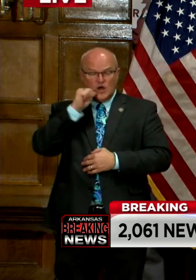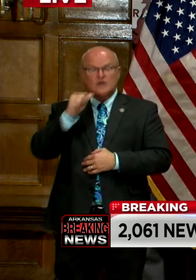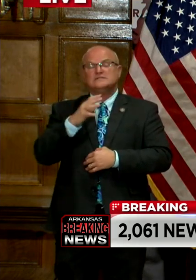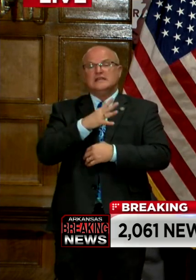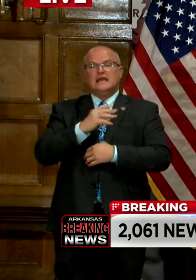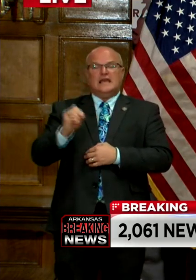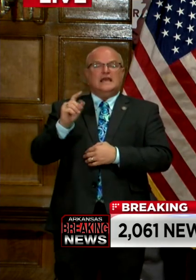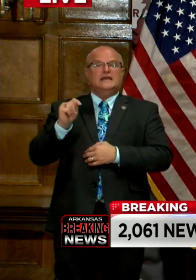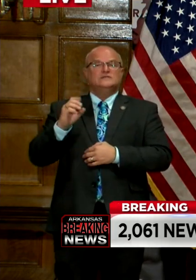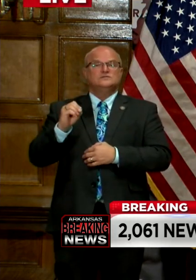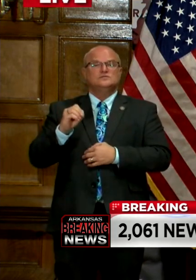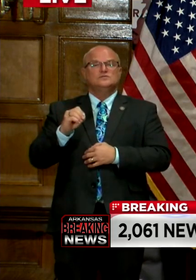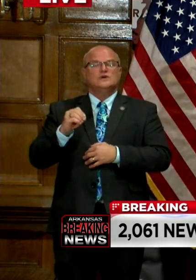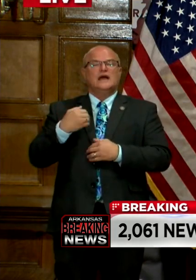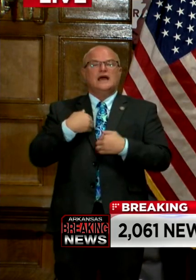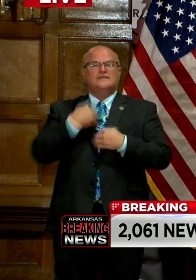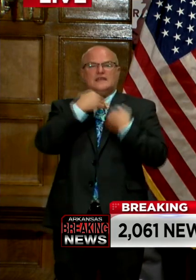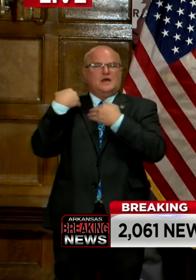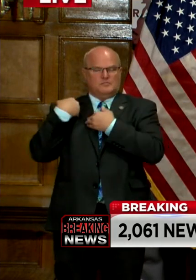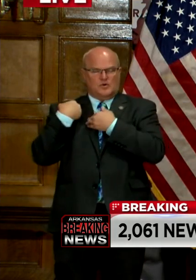THANK YOU AND THE REPORT AND